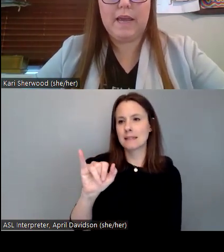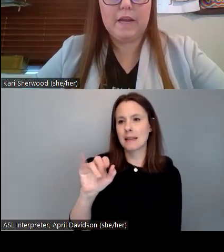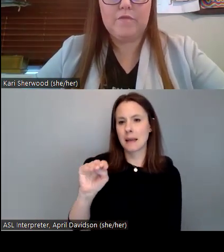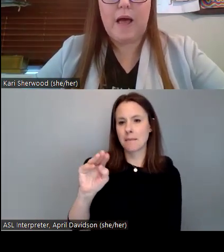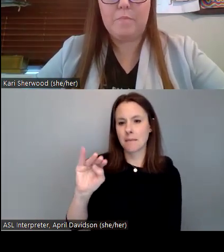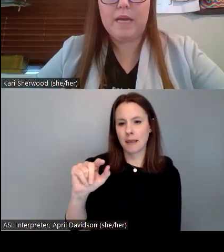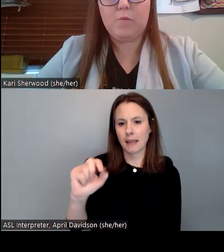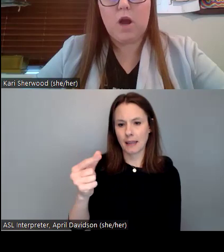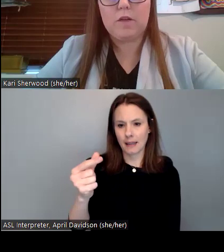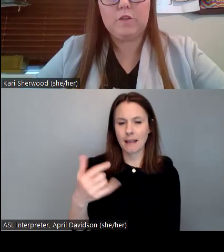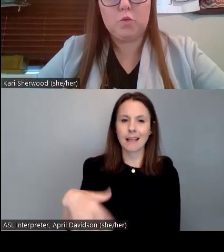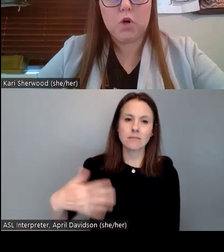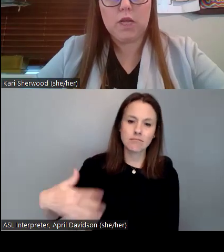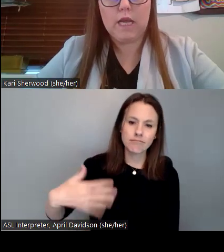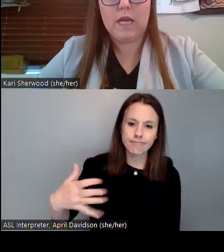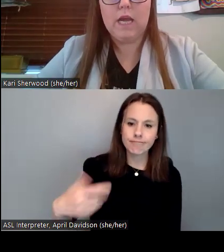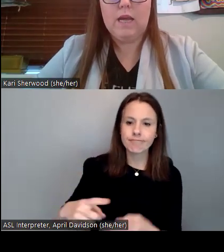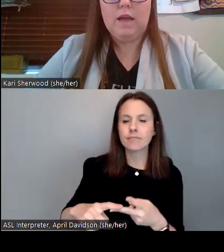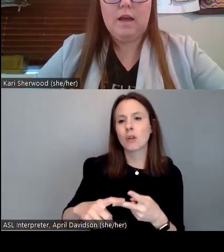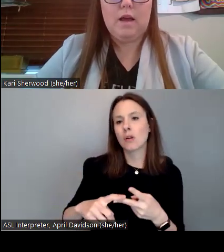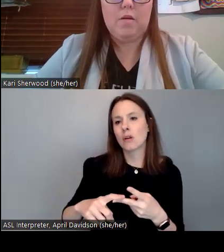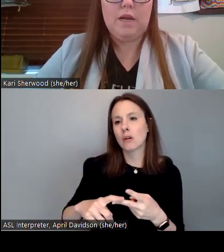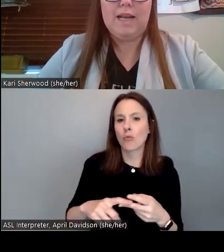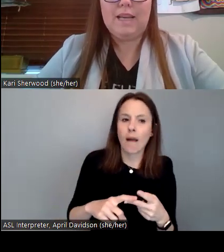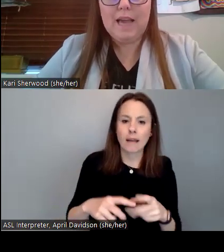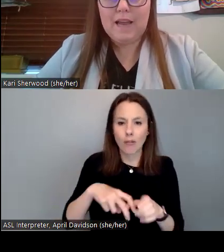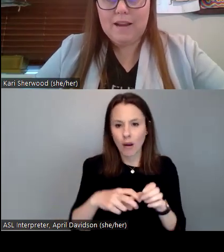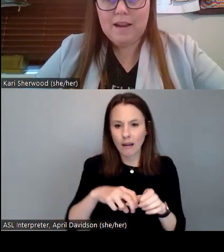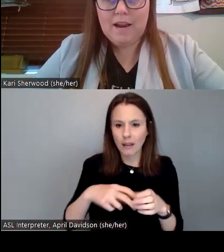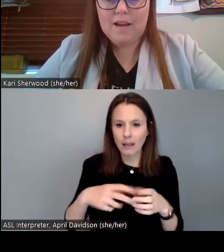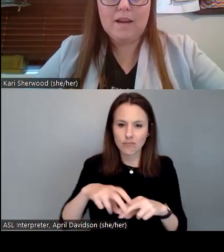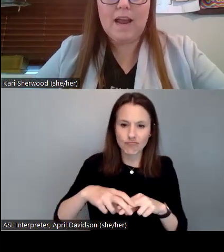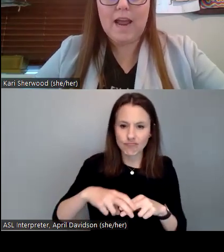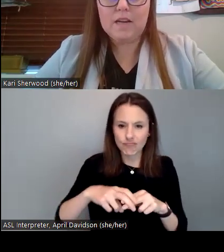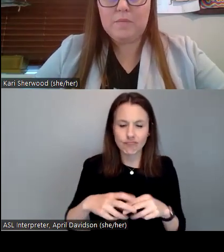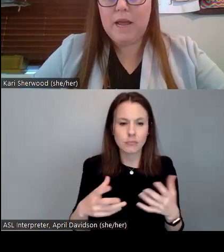hand flapping, rocking, twirling. And again -- I added pen